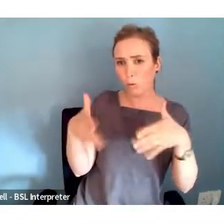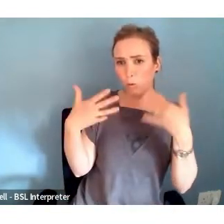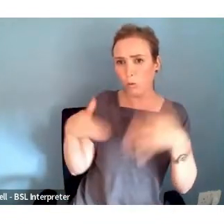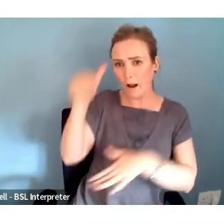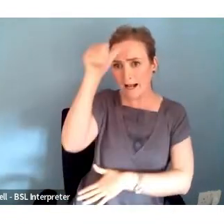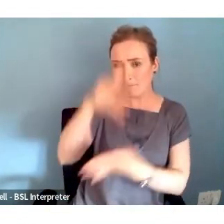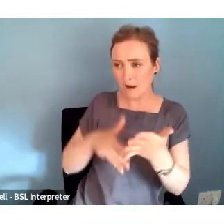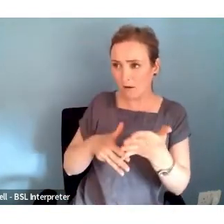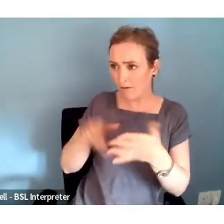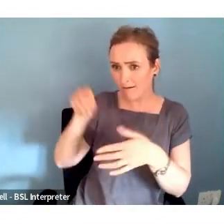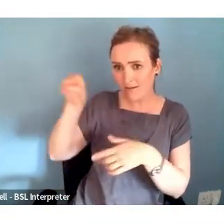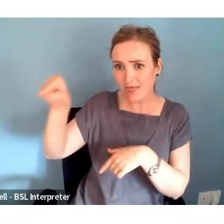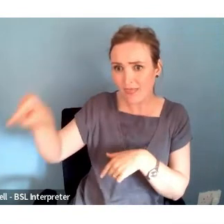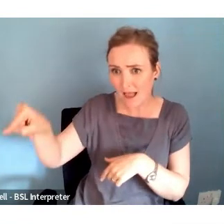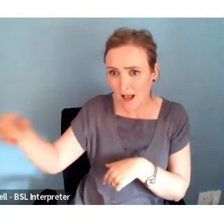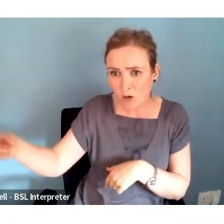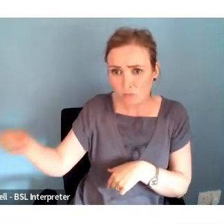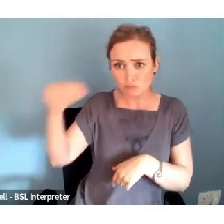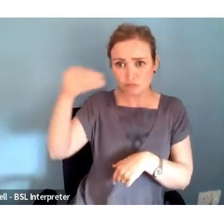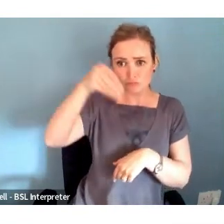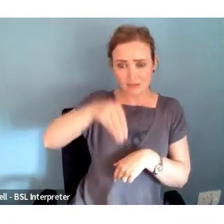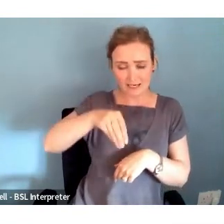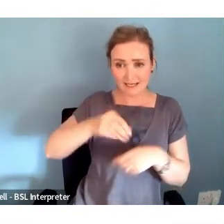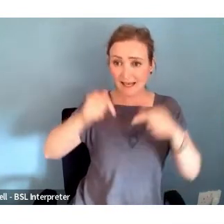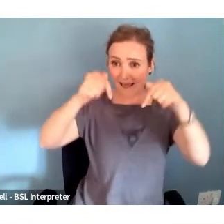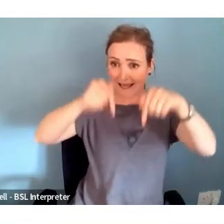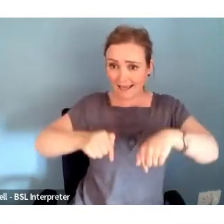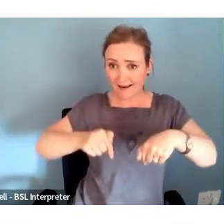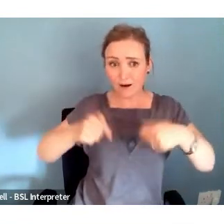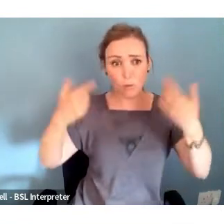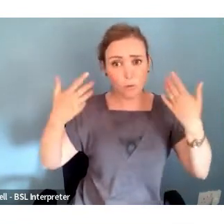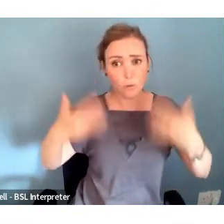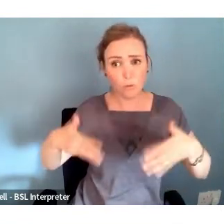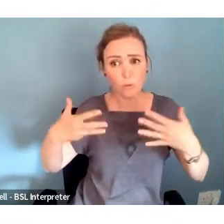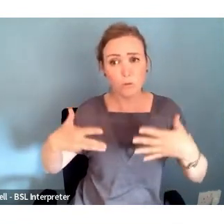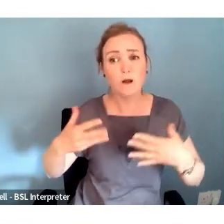always we must have someone who has sector experience in whatever it